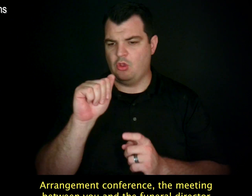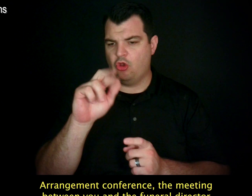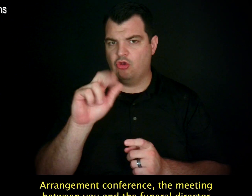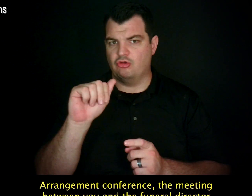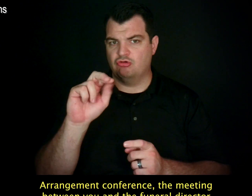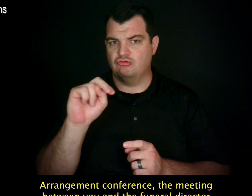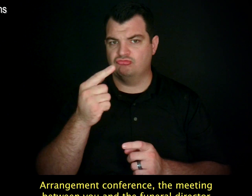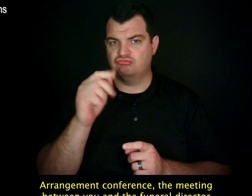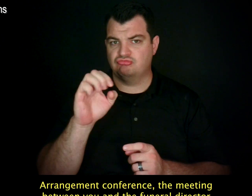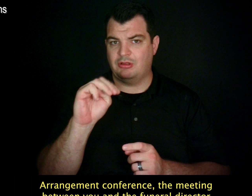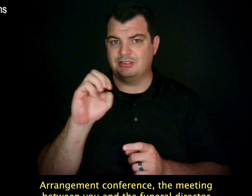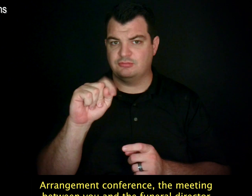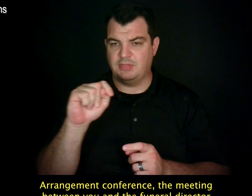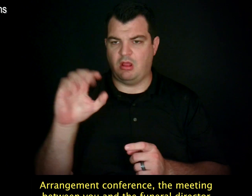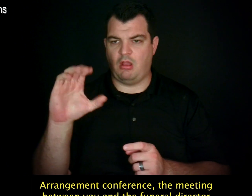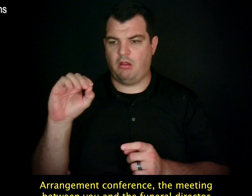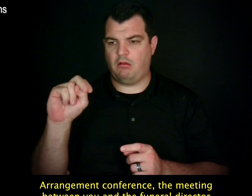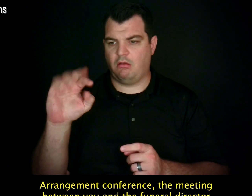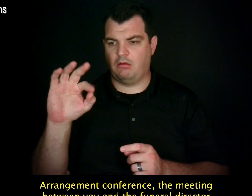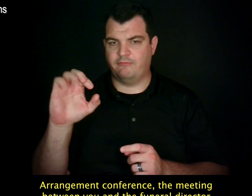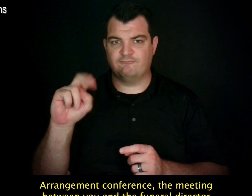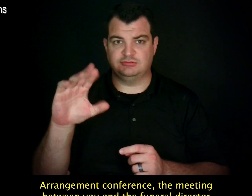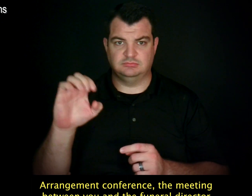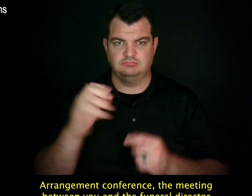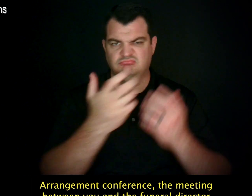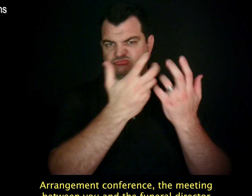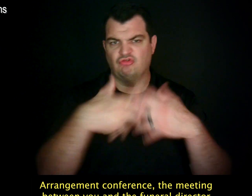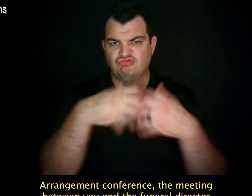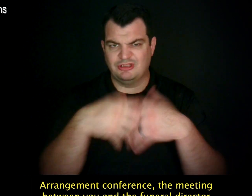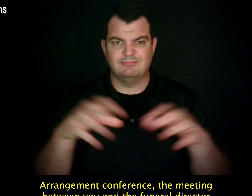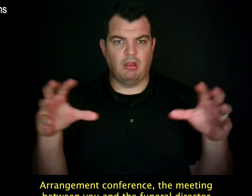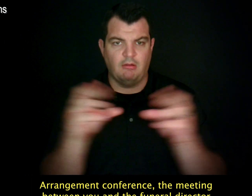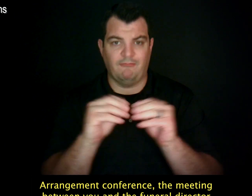Arrangement conference, the meeting between you and the funeral director